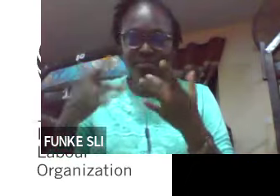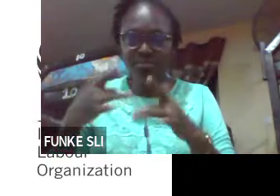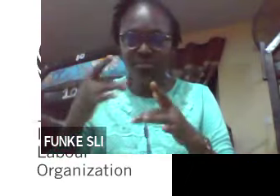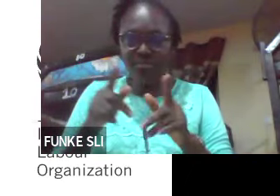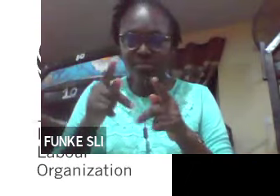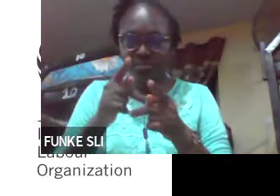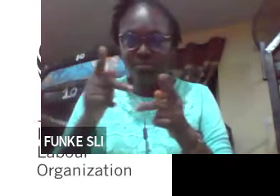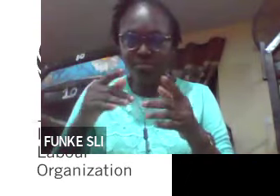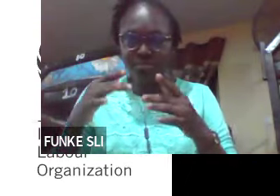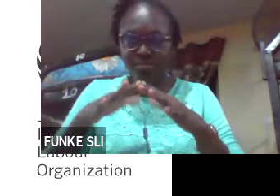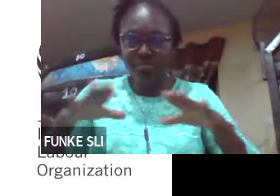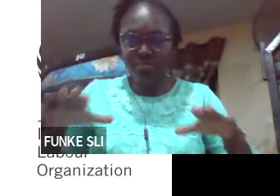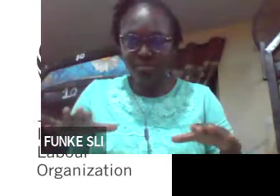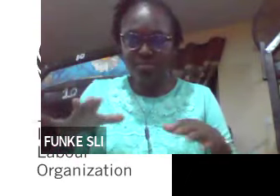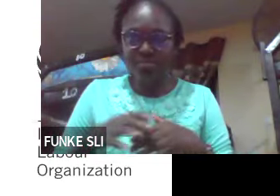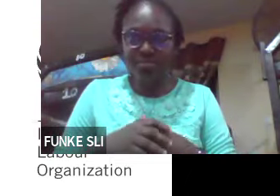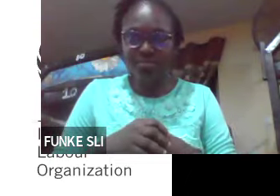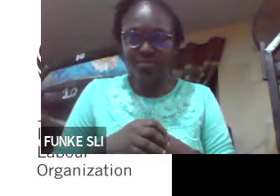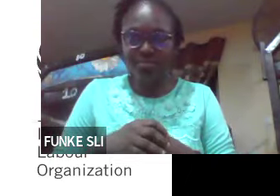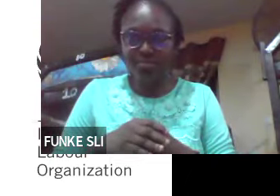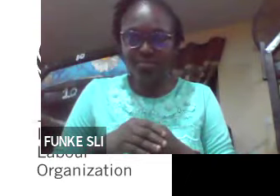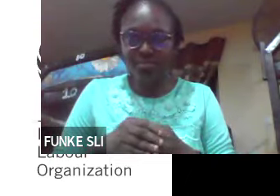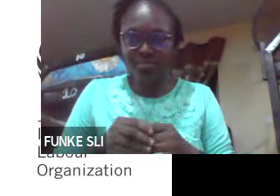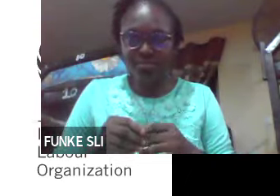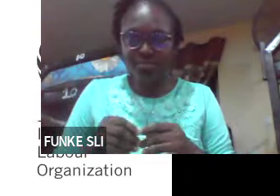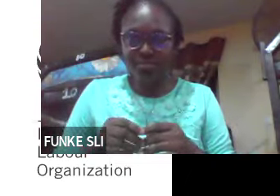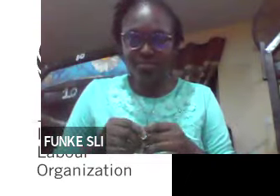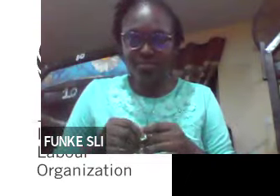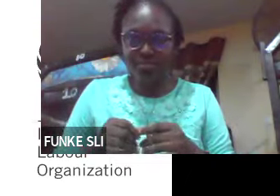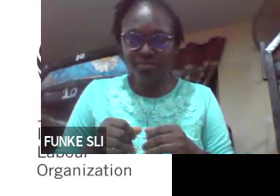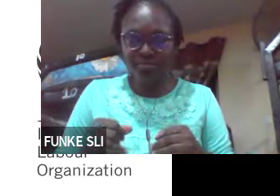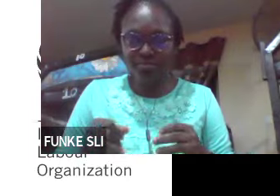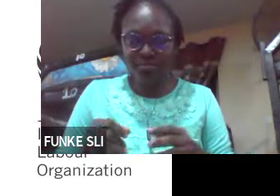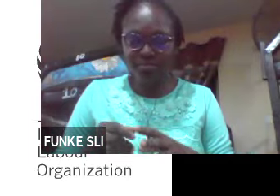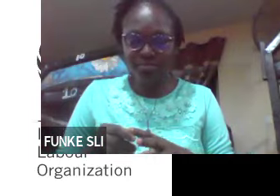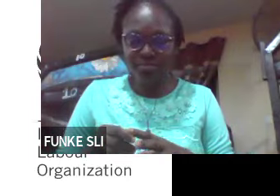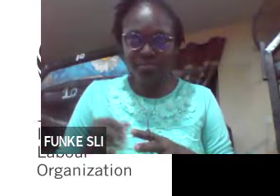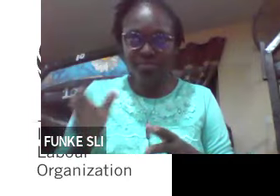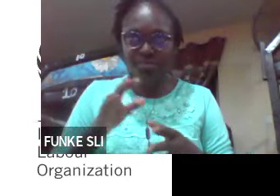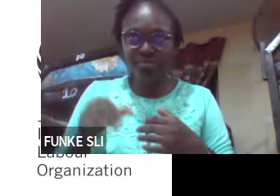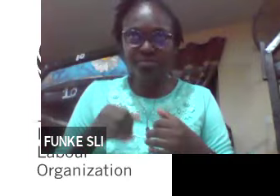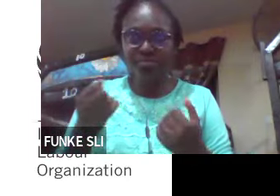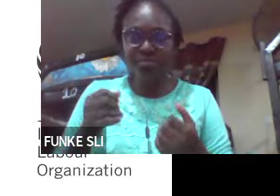sola bakre: How will we now send them sola bakre: the recording through their meals? Do they have ways to check their meals?